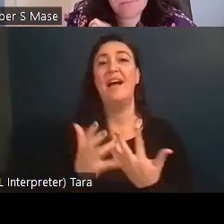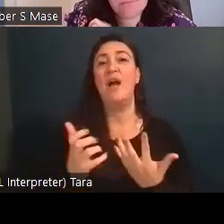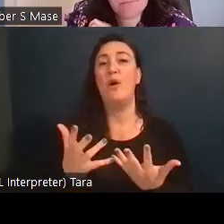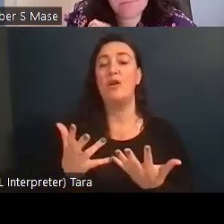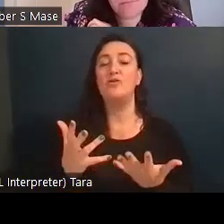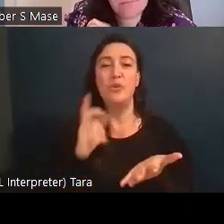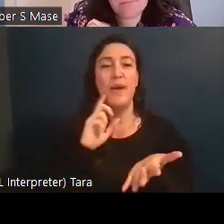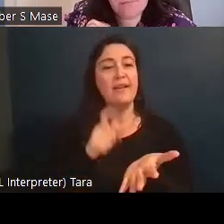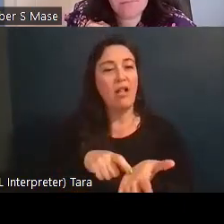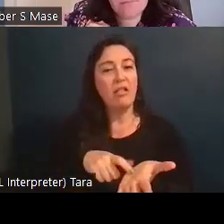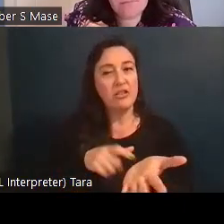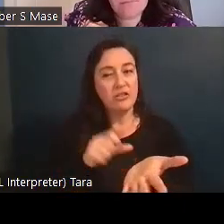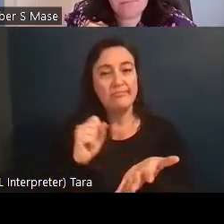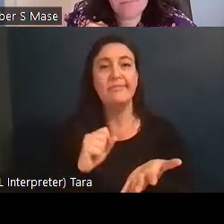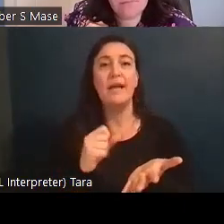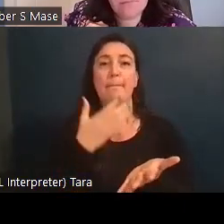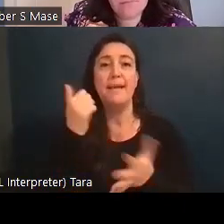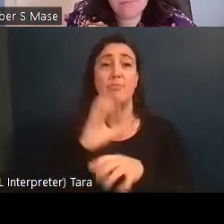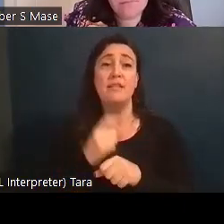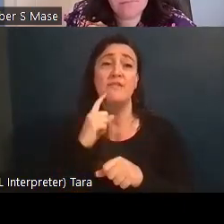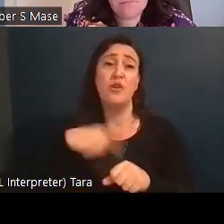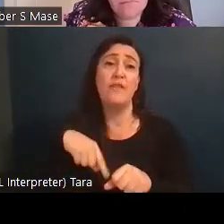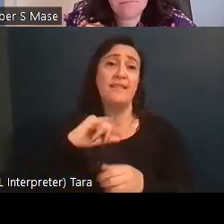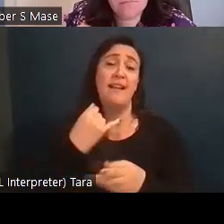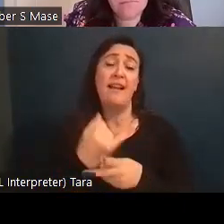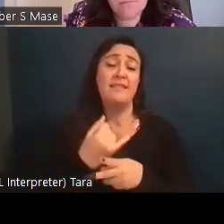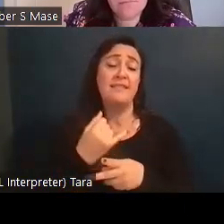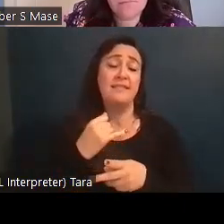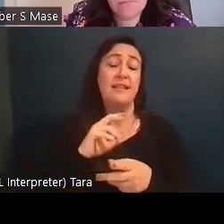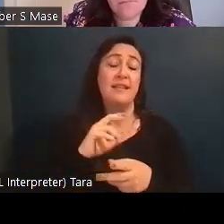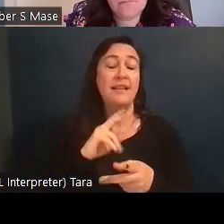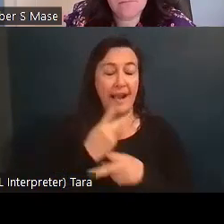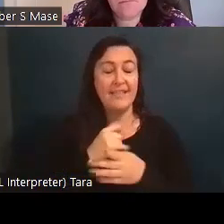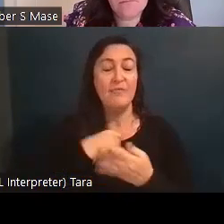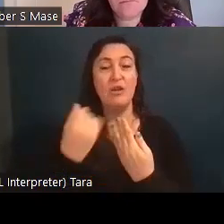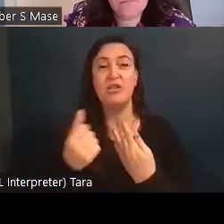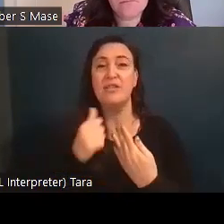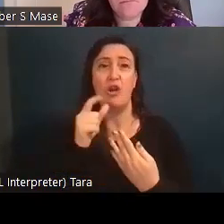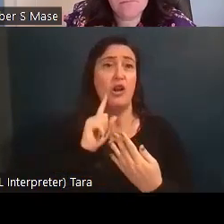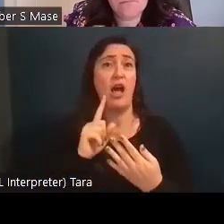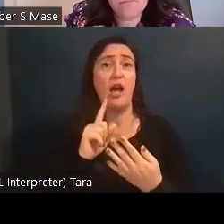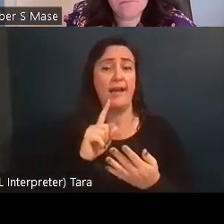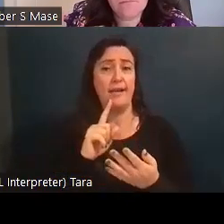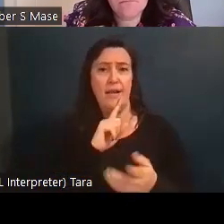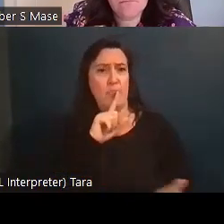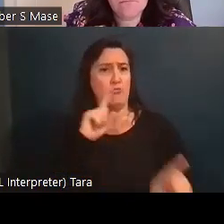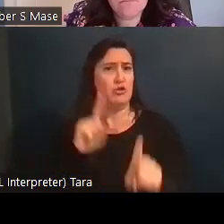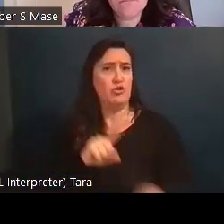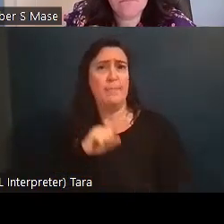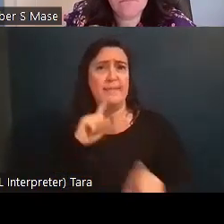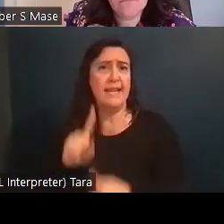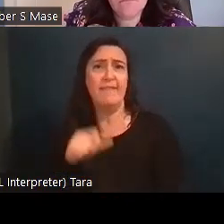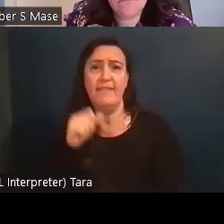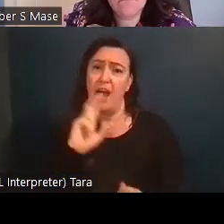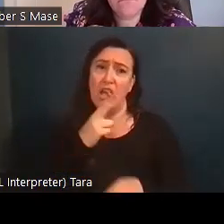projects are not prescriptive or universal. Many of them come from, are related to work that's already been done in the literature.